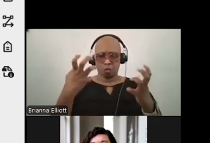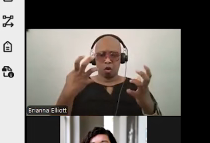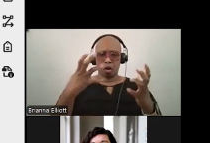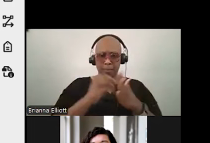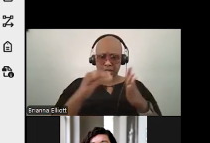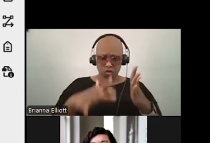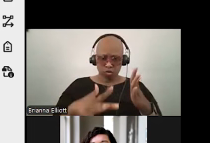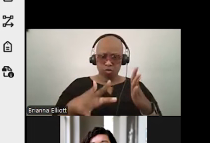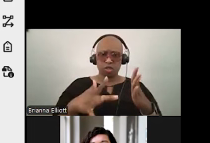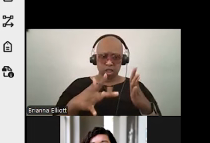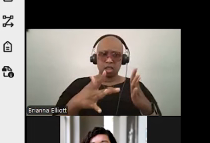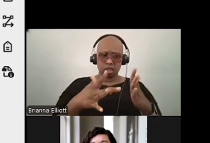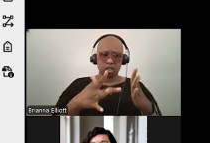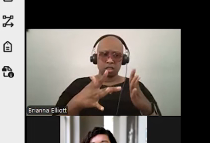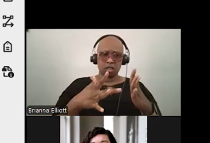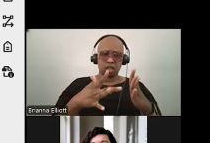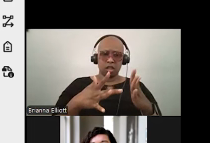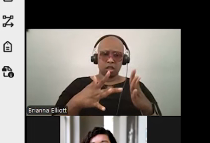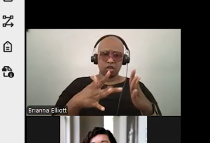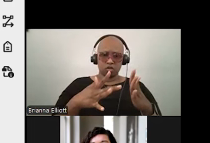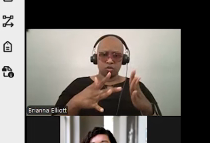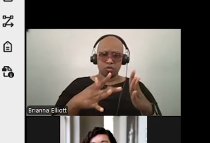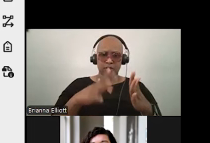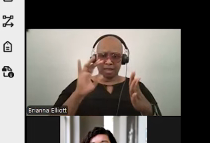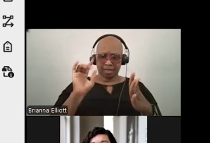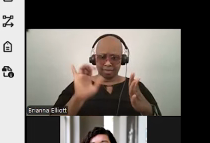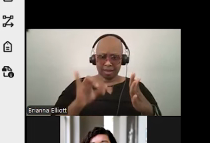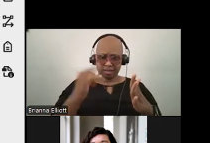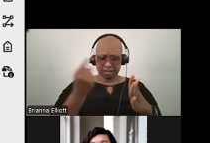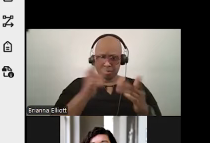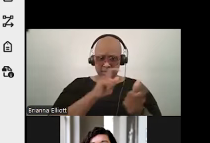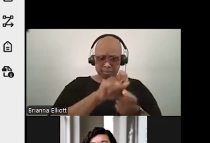show up in the accessibility checker and that's not something I can change on a PDF. Again,